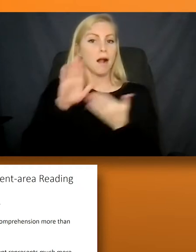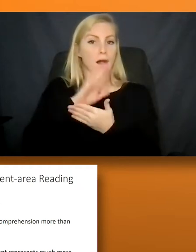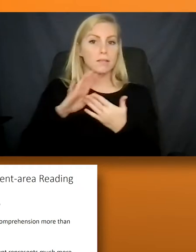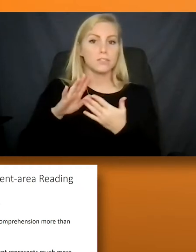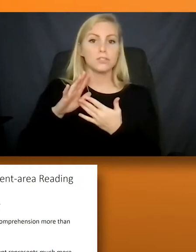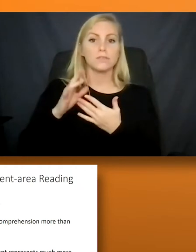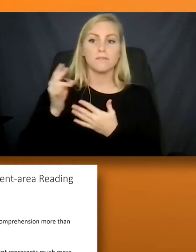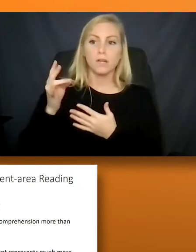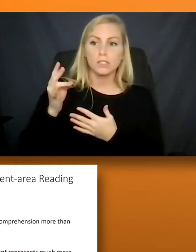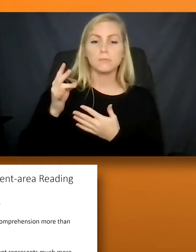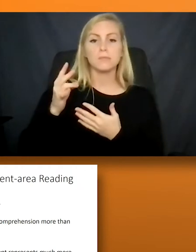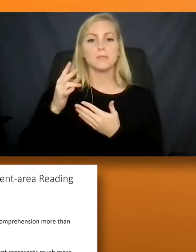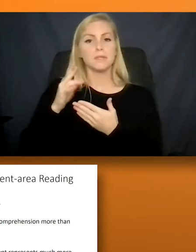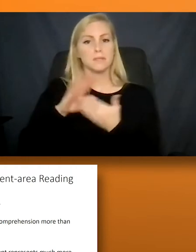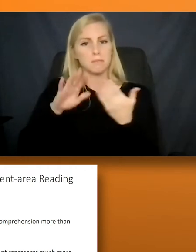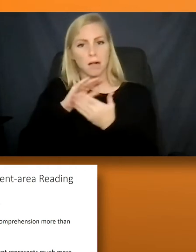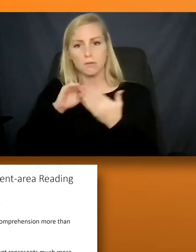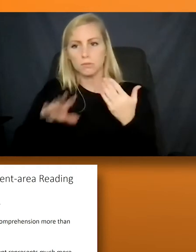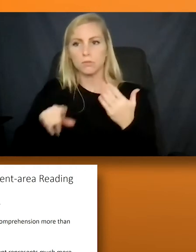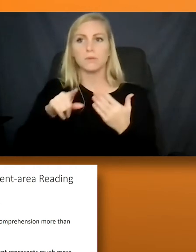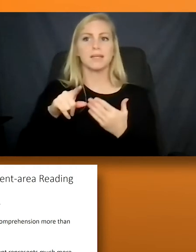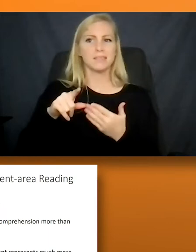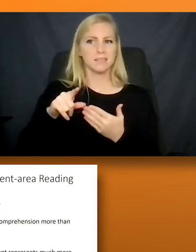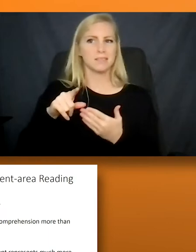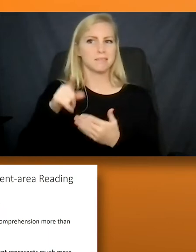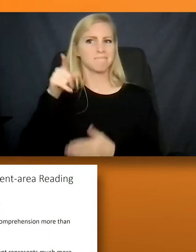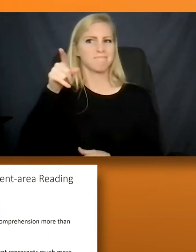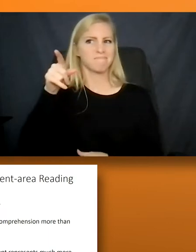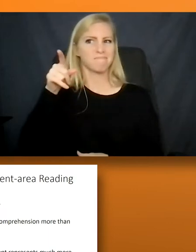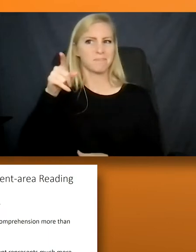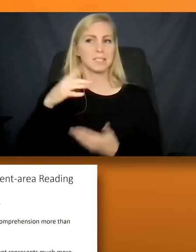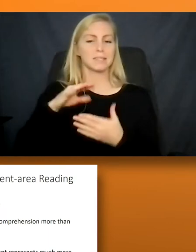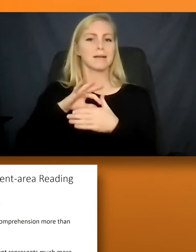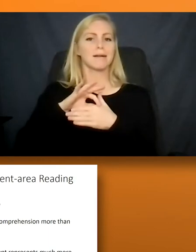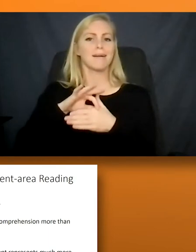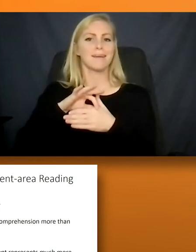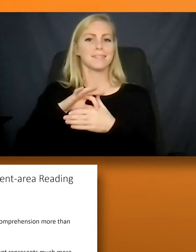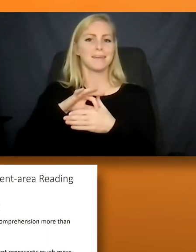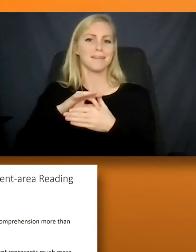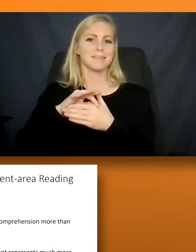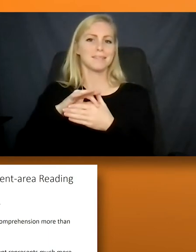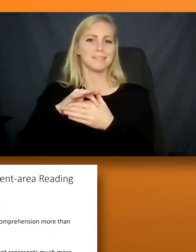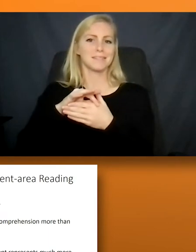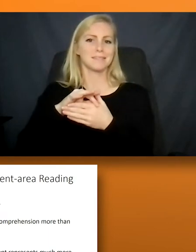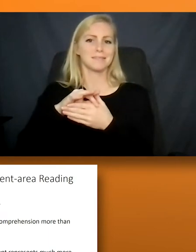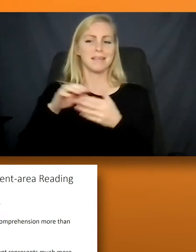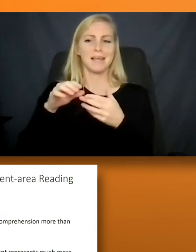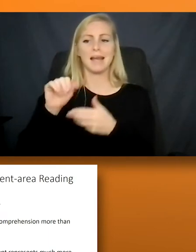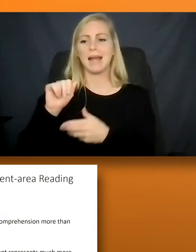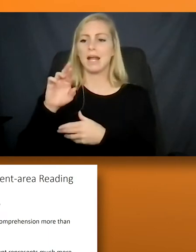we have content-area reading vocabulary. So this presentation is about content-area stuff, meaning--